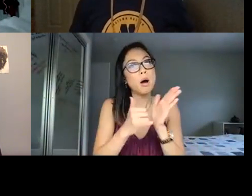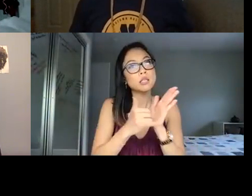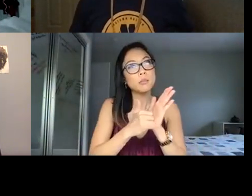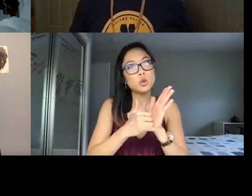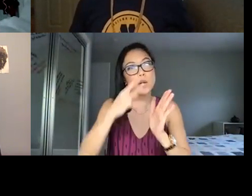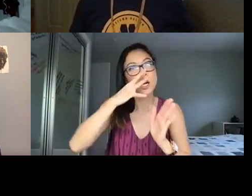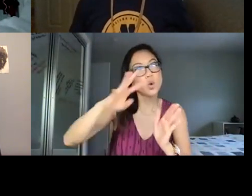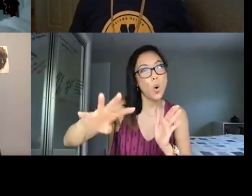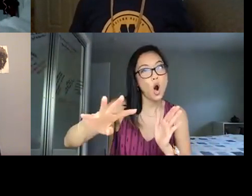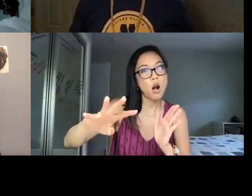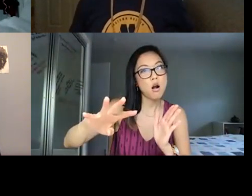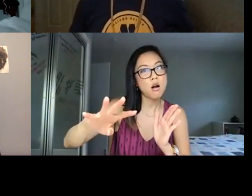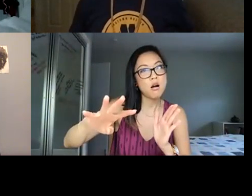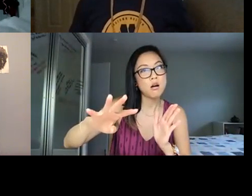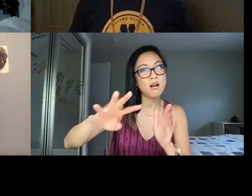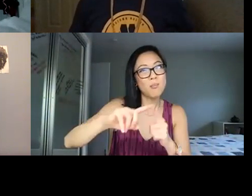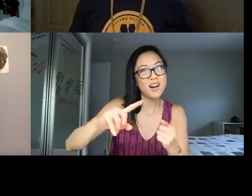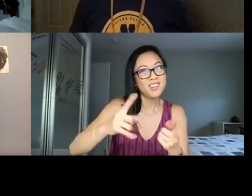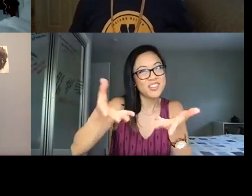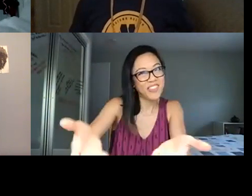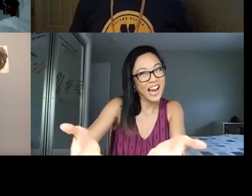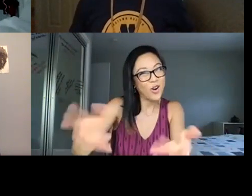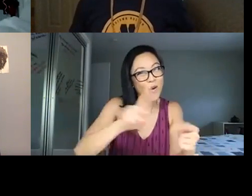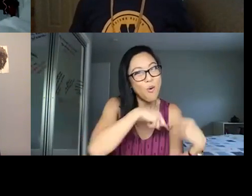It might be amplified or it might be, you know --